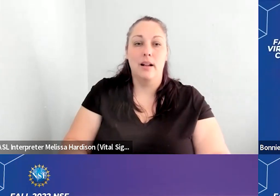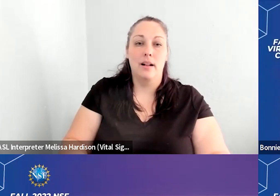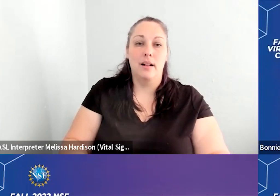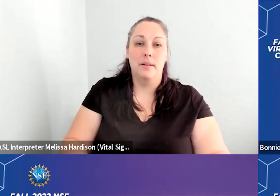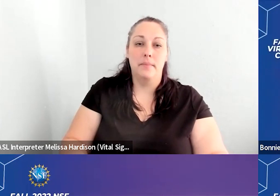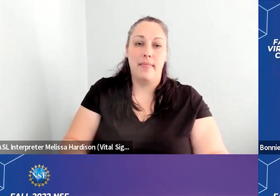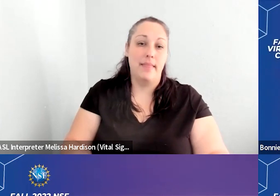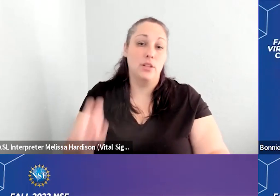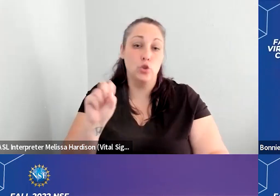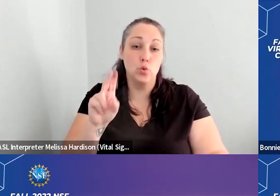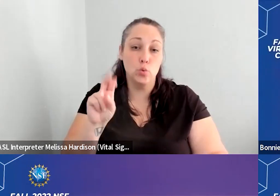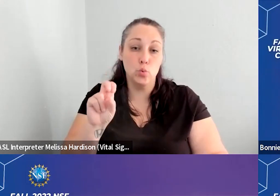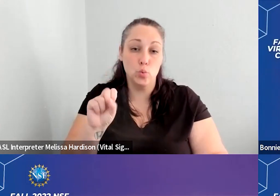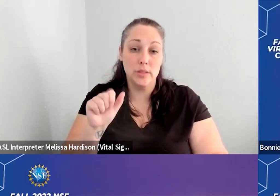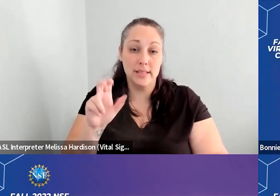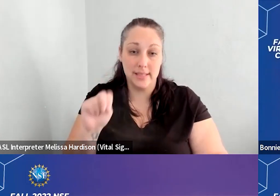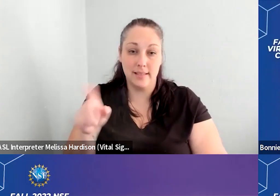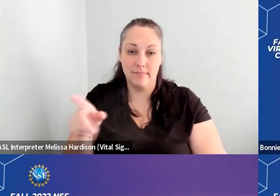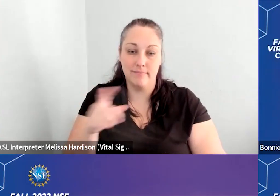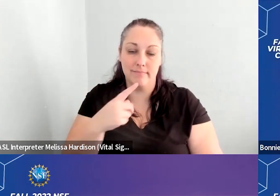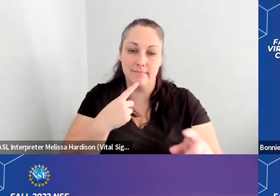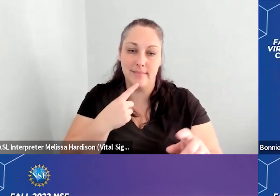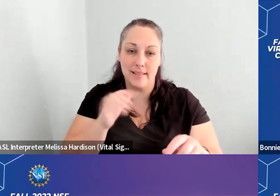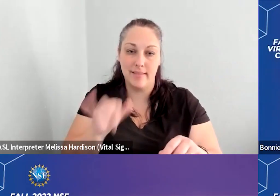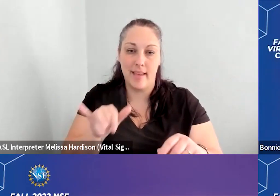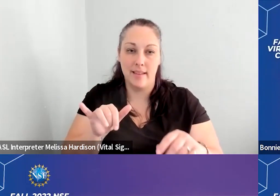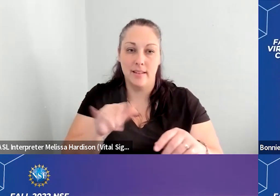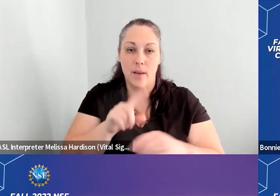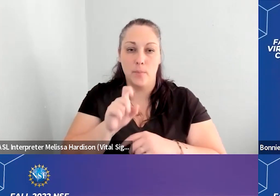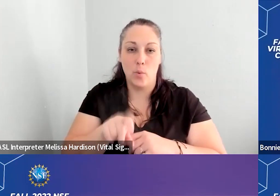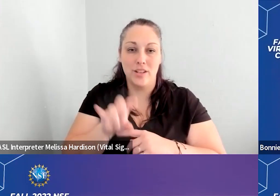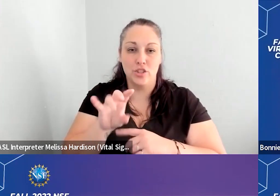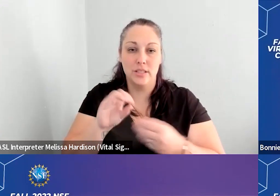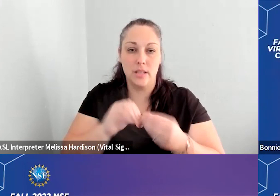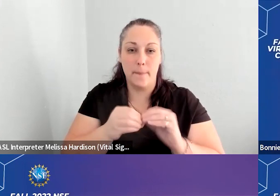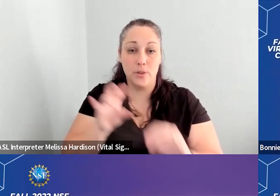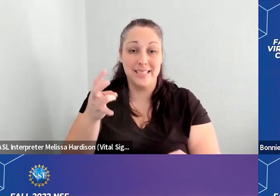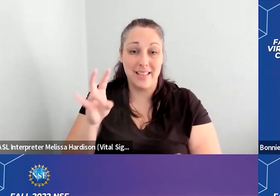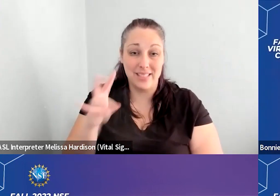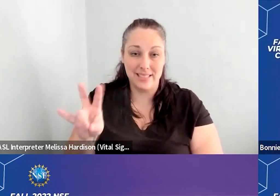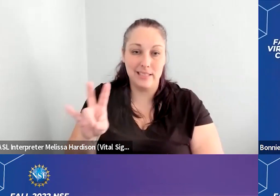that the question is addressed by Question 17 in the FAQ for the Mid-Career Advancement.